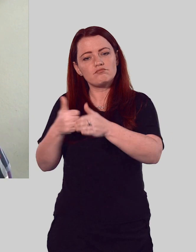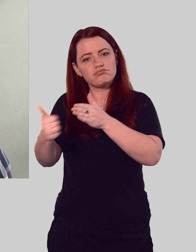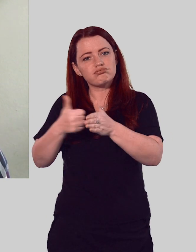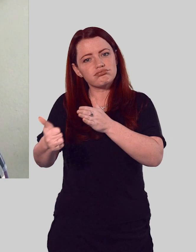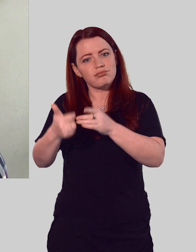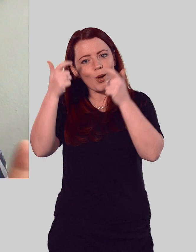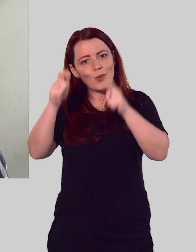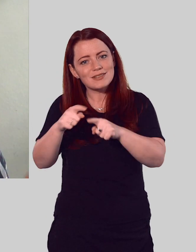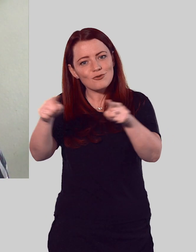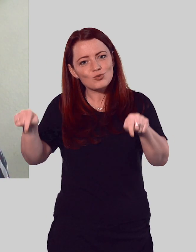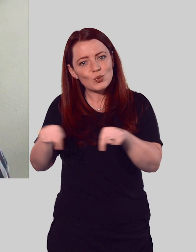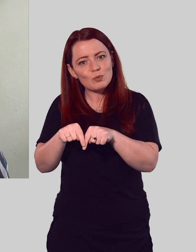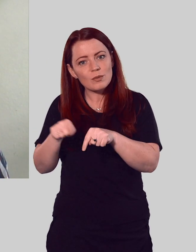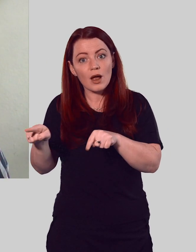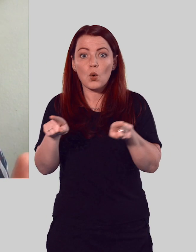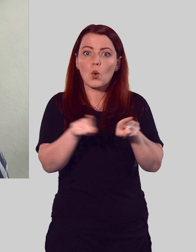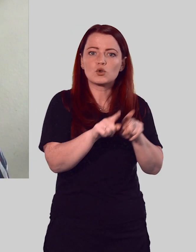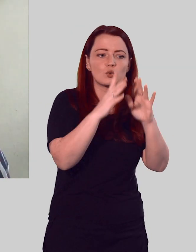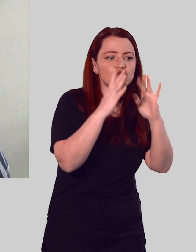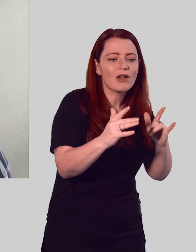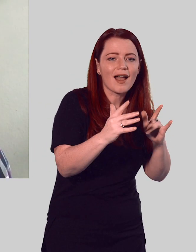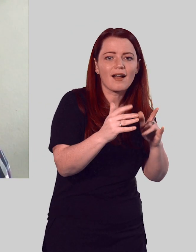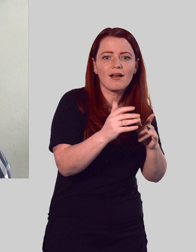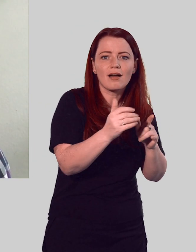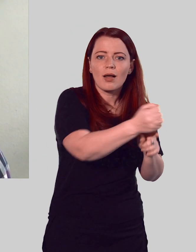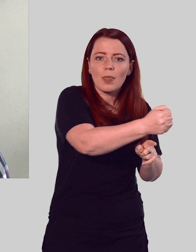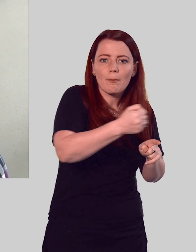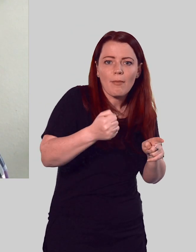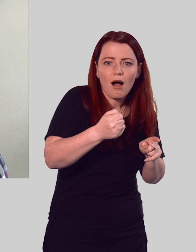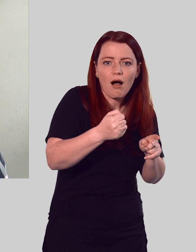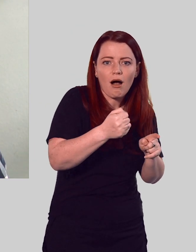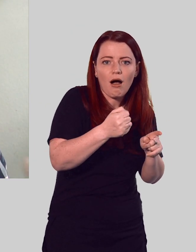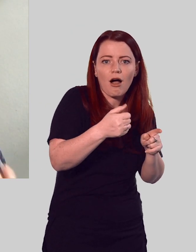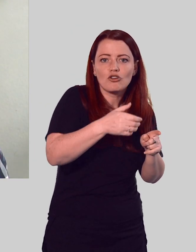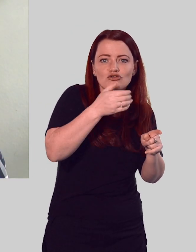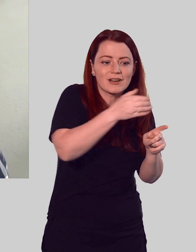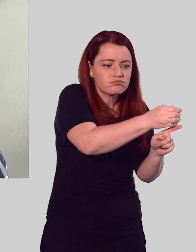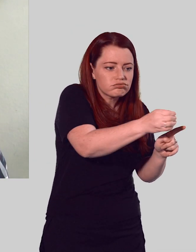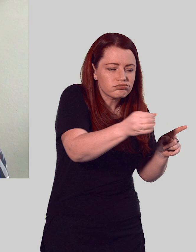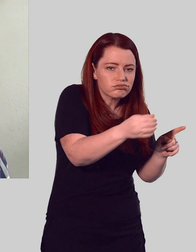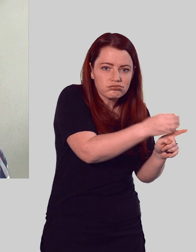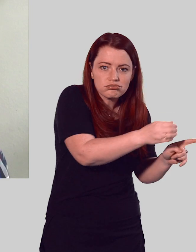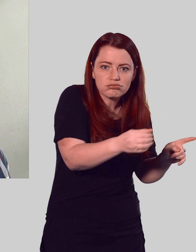And to check that your minibar is stocked with drinks. We're inviting you to play the